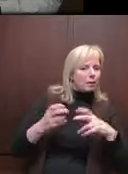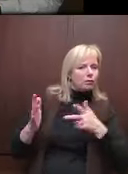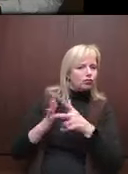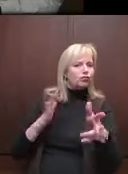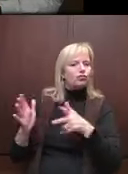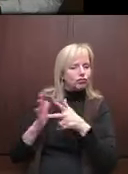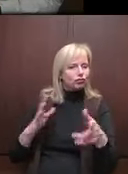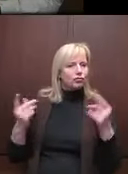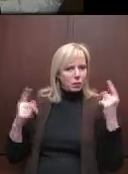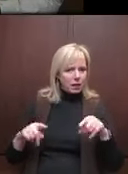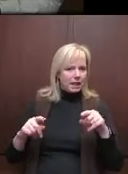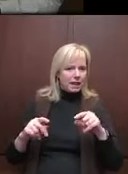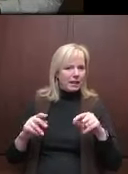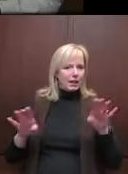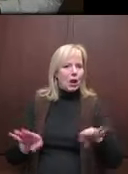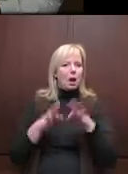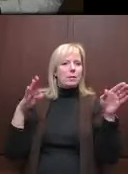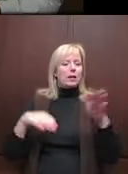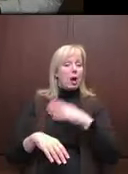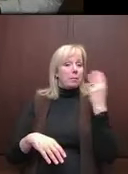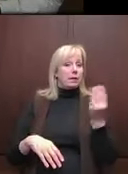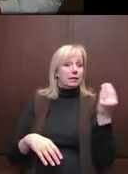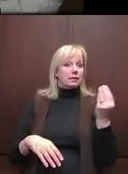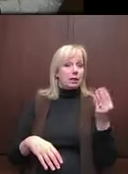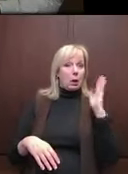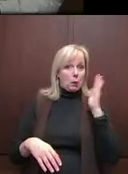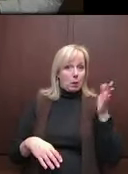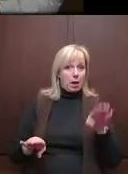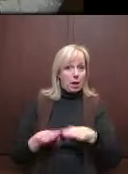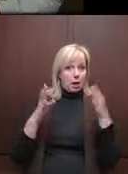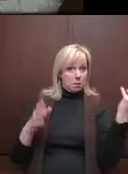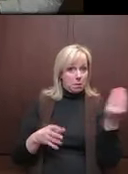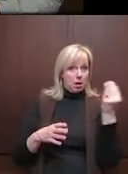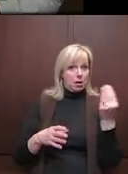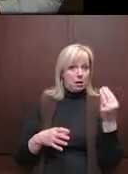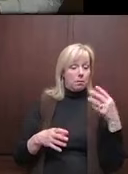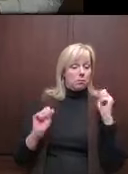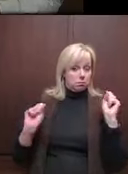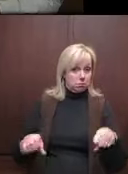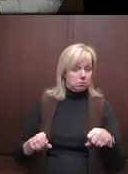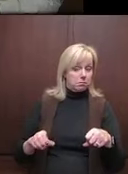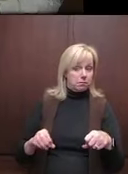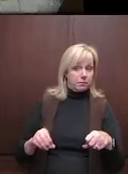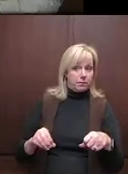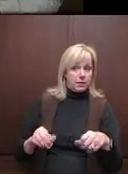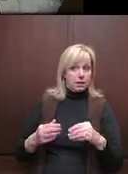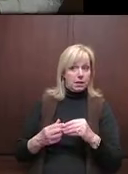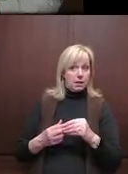So when this site opens on Monday, and it's going to open on Monday and you can go on right now if you if you,